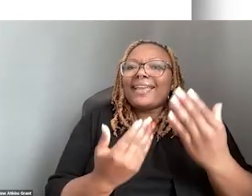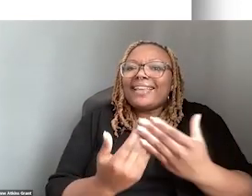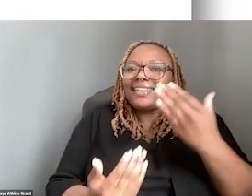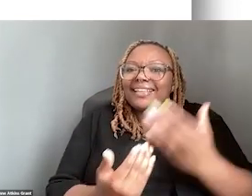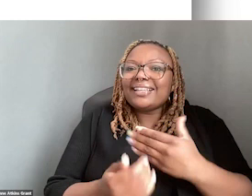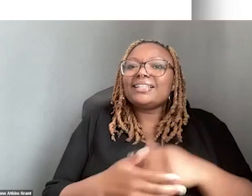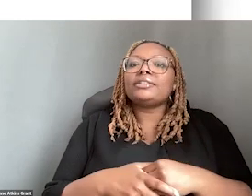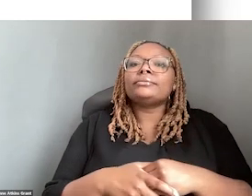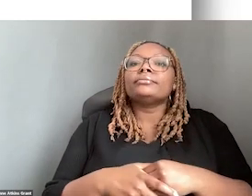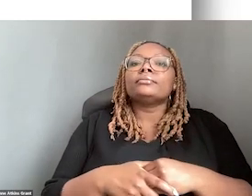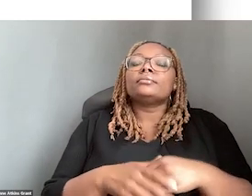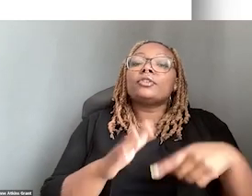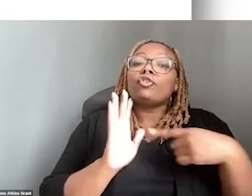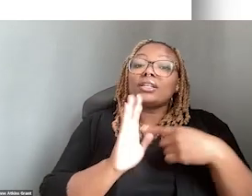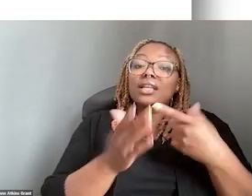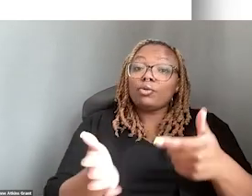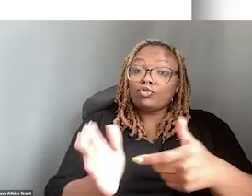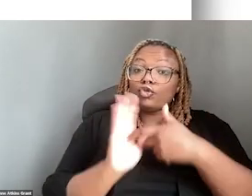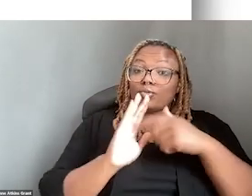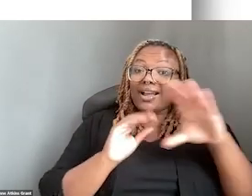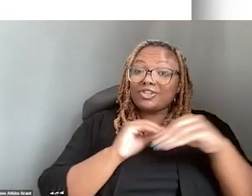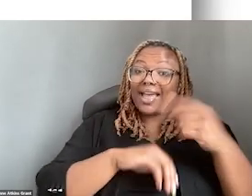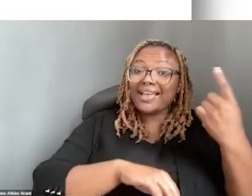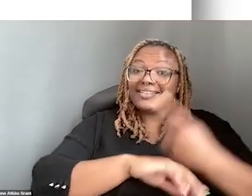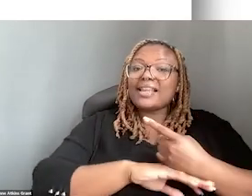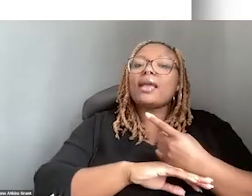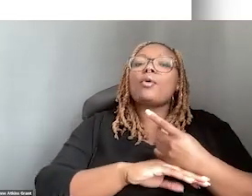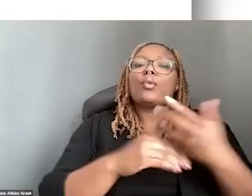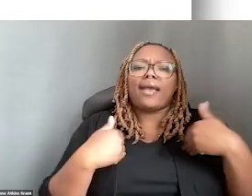For example, if you're required to put in a date, then we have a nice date picker.